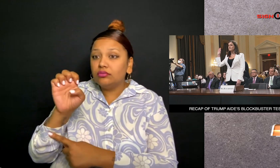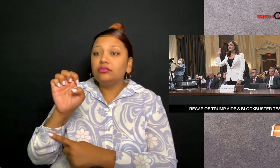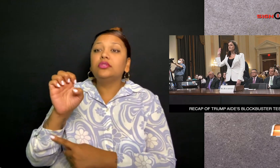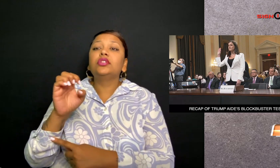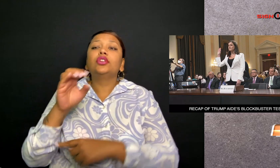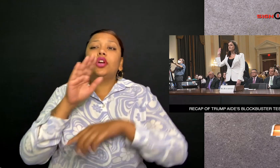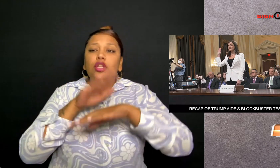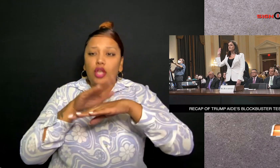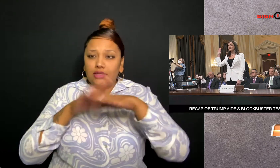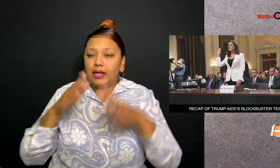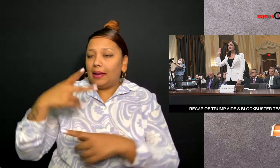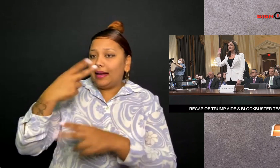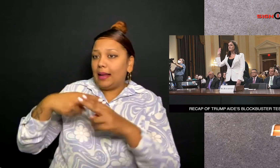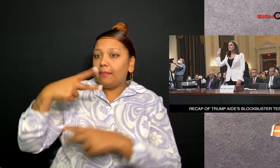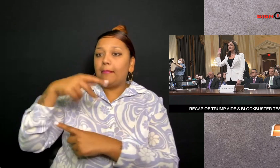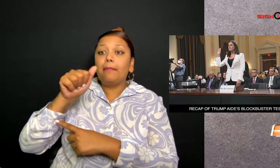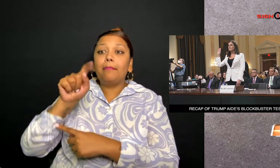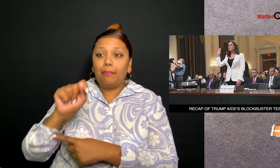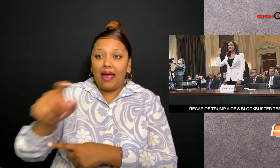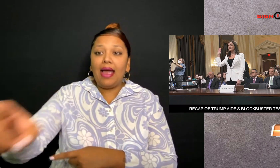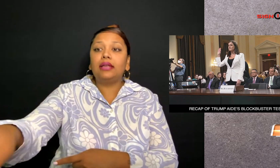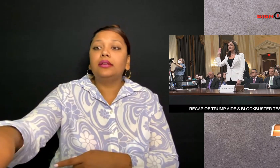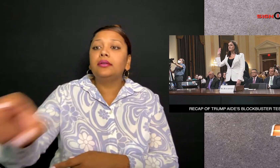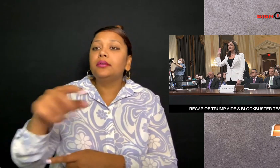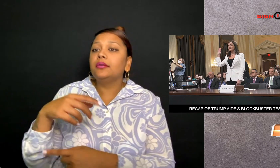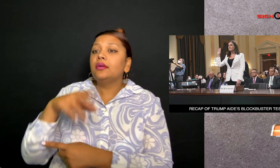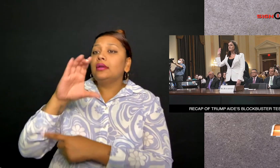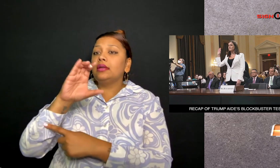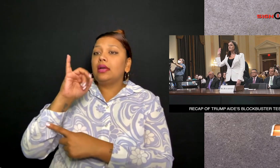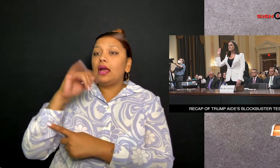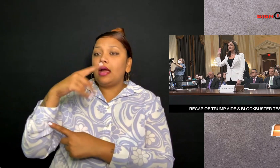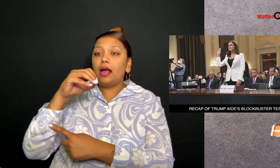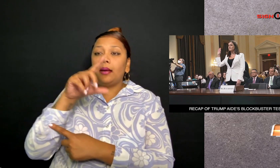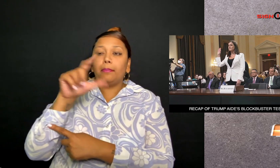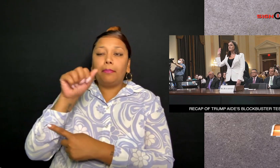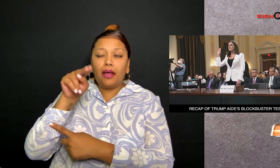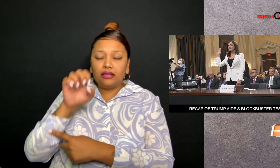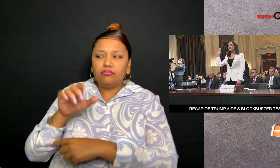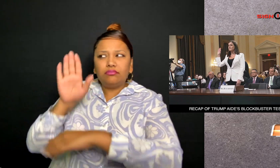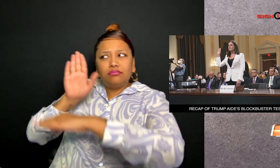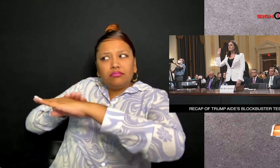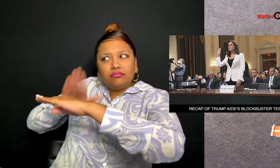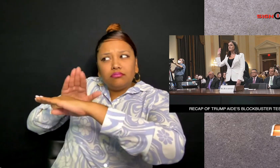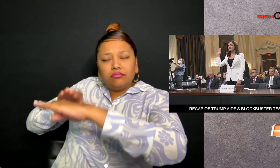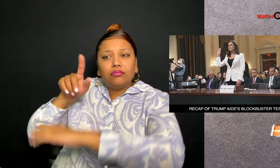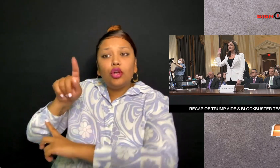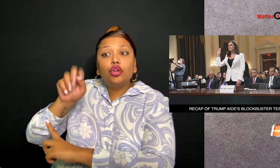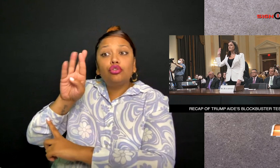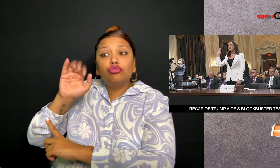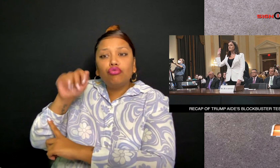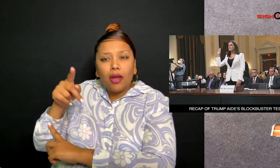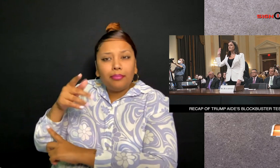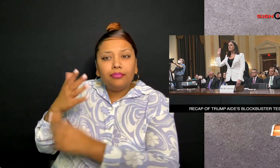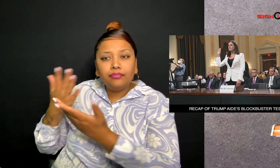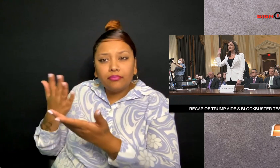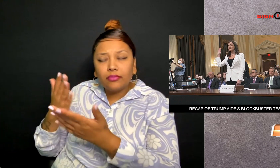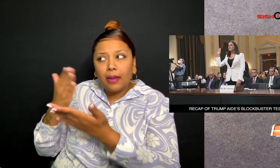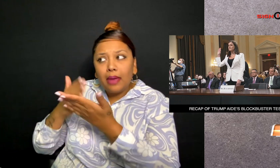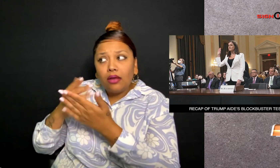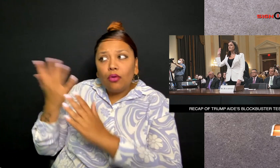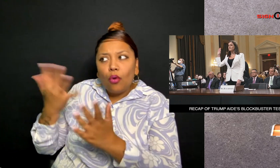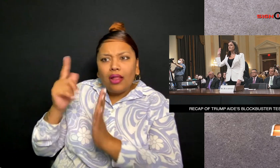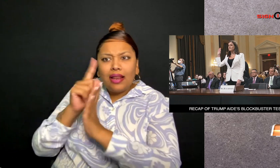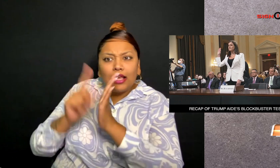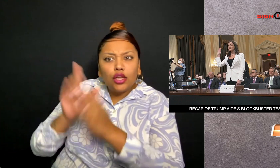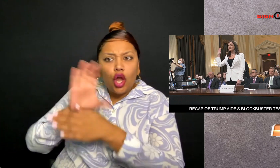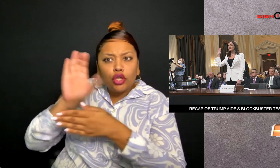Hutchinson said White House counsel Patsy Cipollone warned Trump about the legal consequences